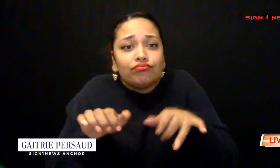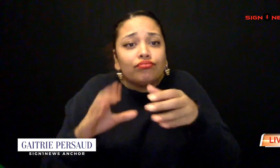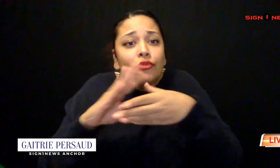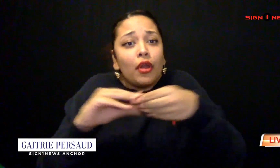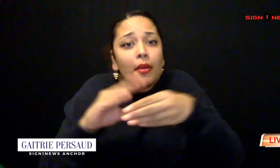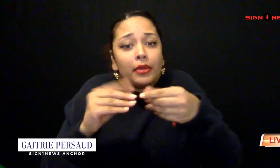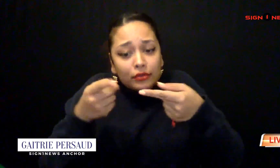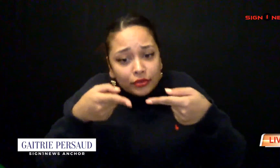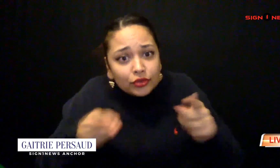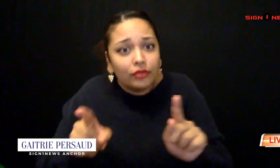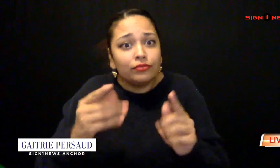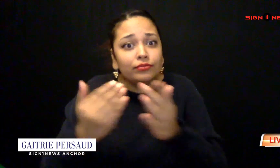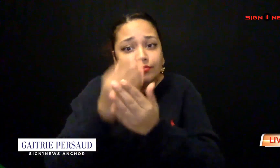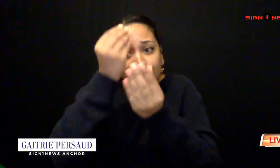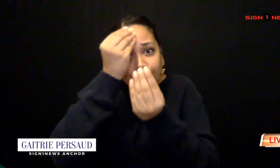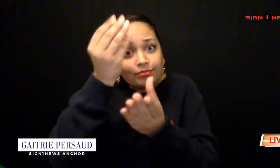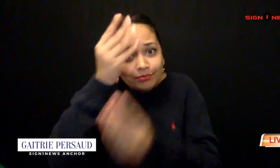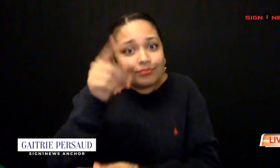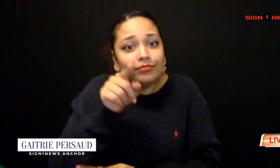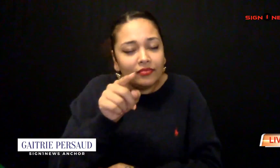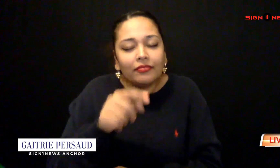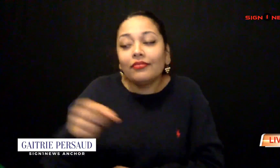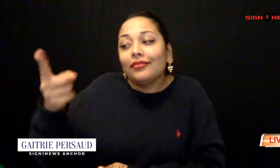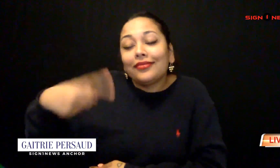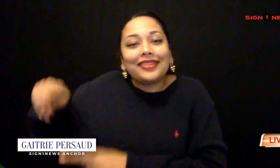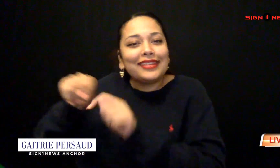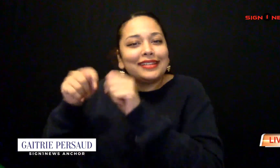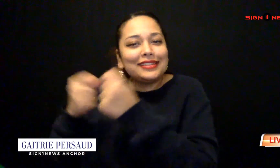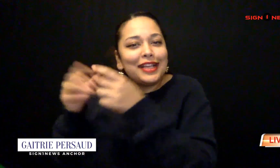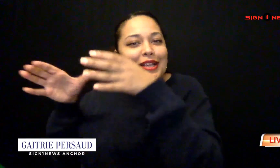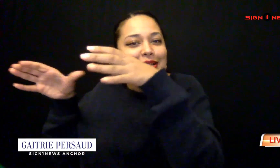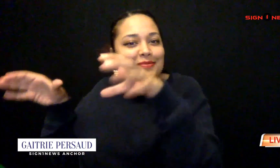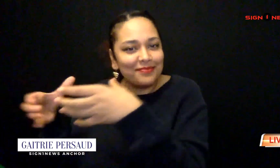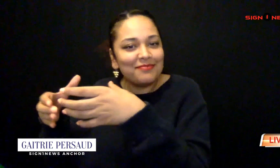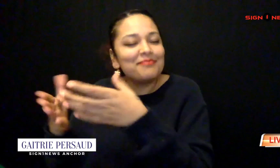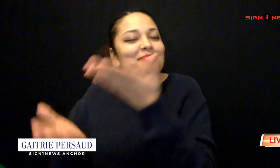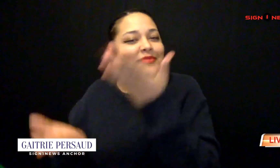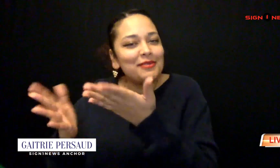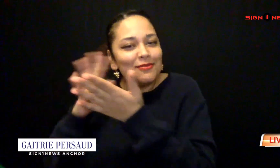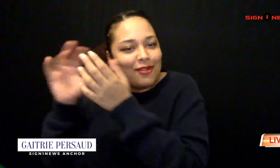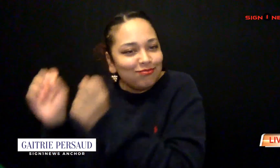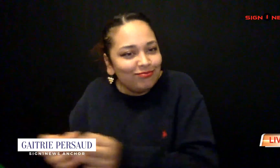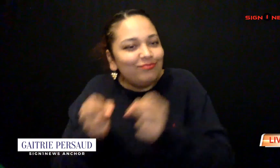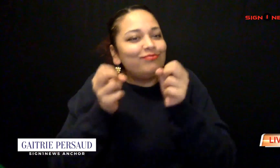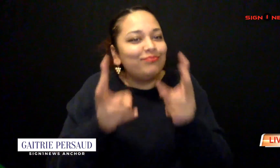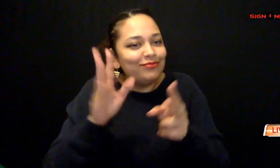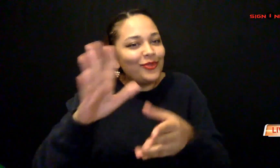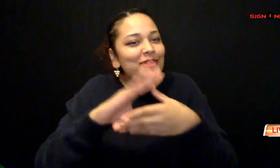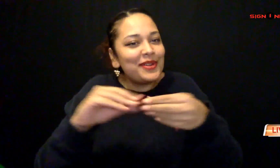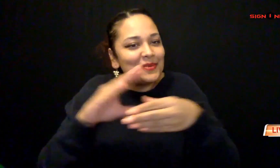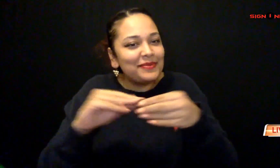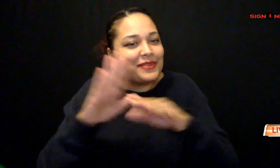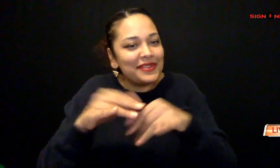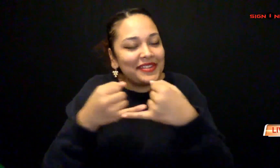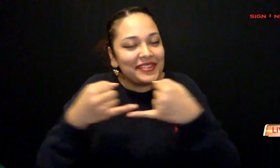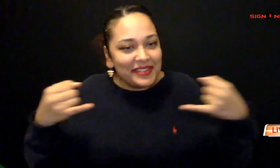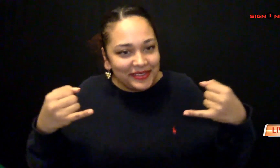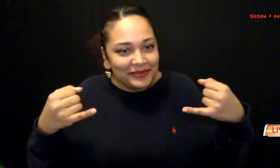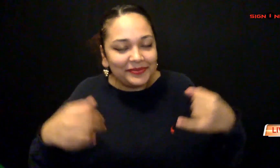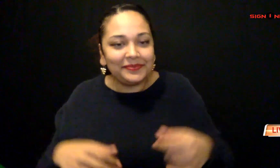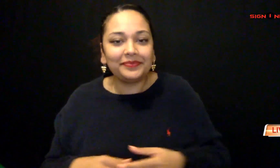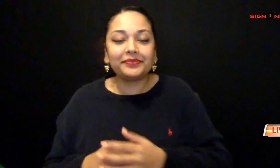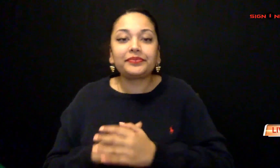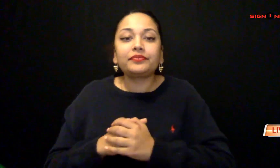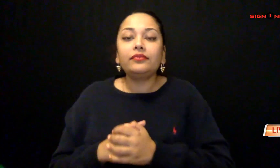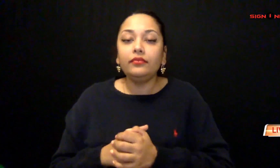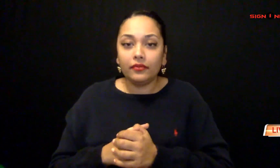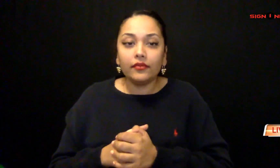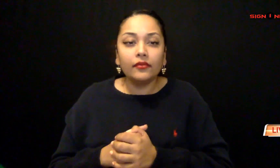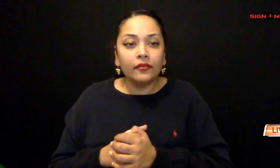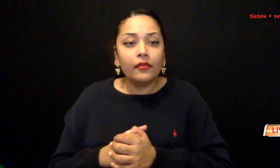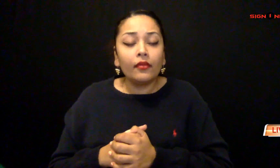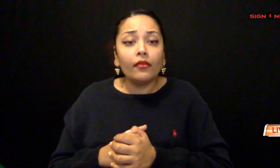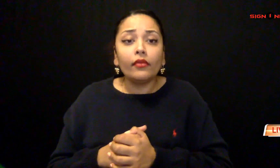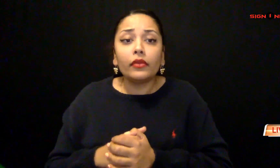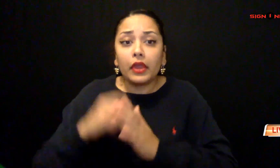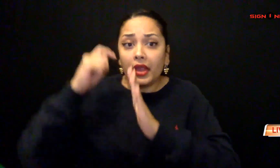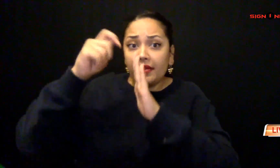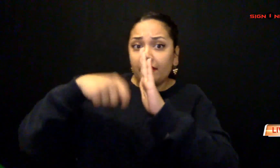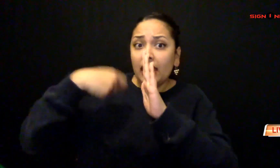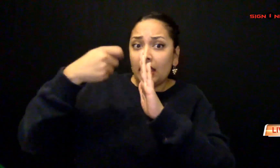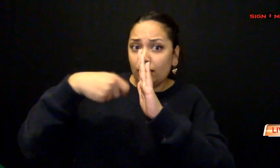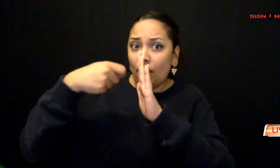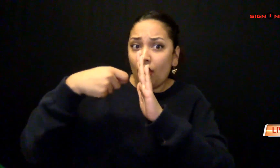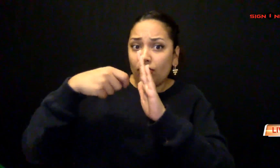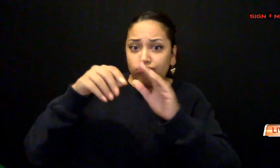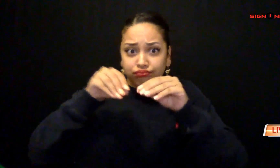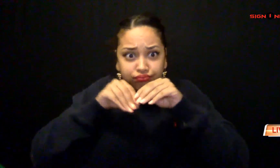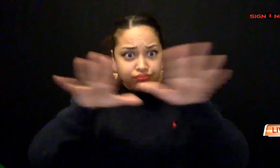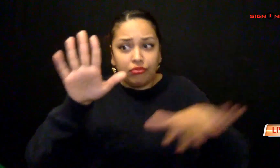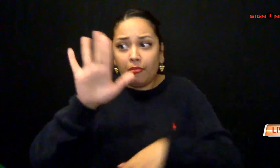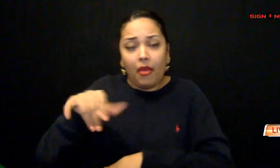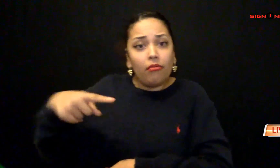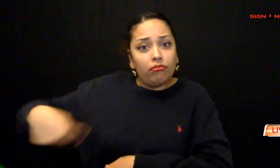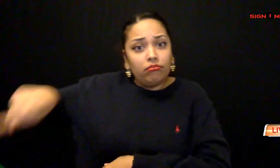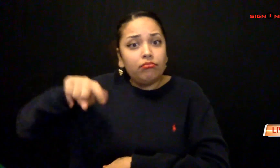if you post an interesting comment during this update we may add it at the bottom of the screen